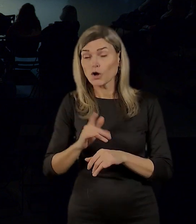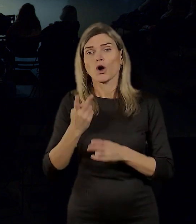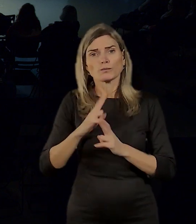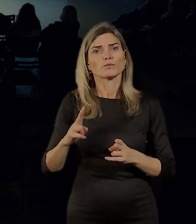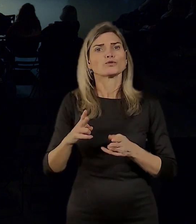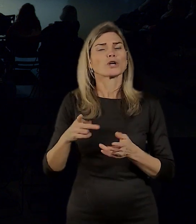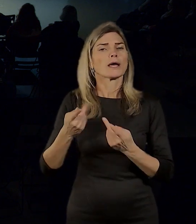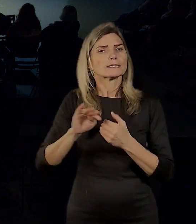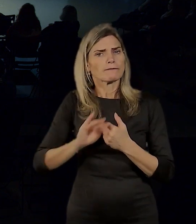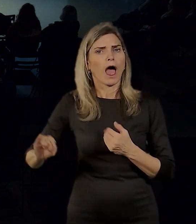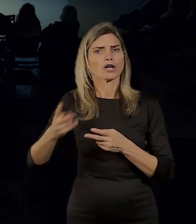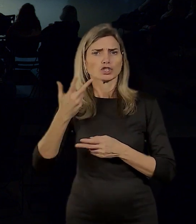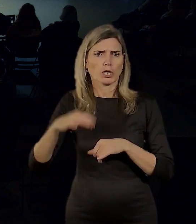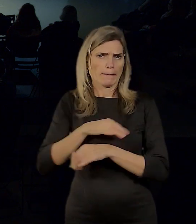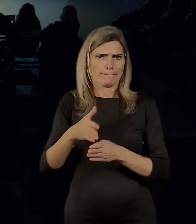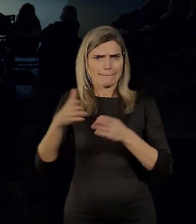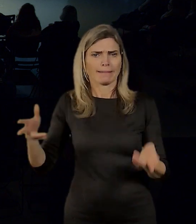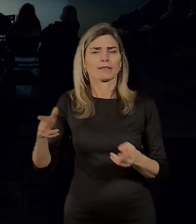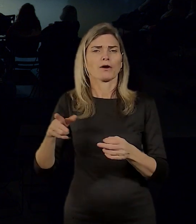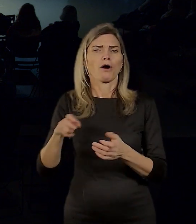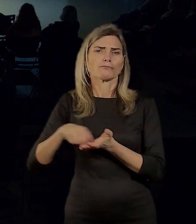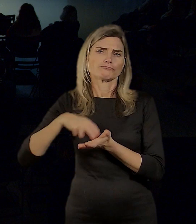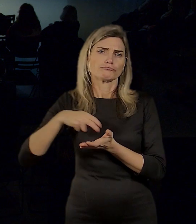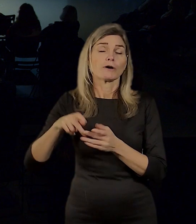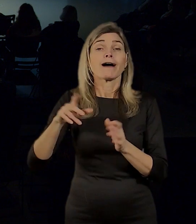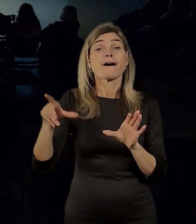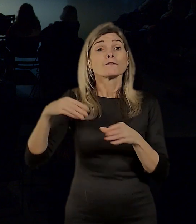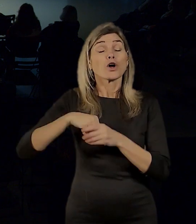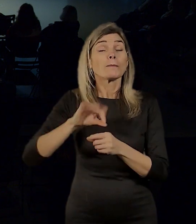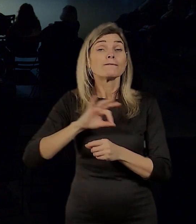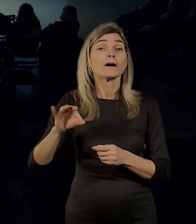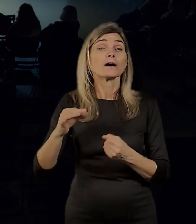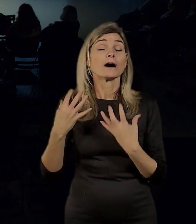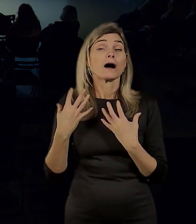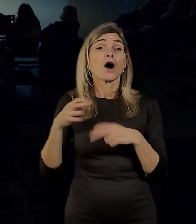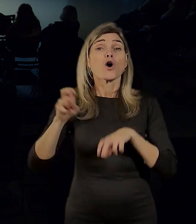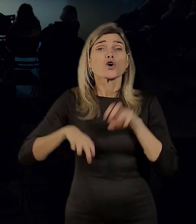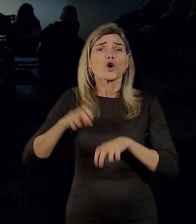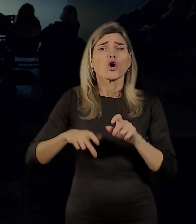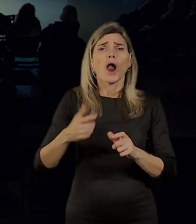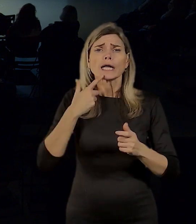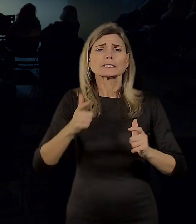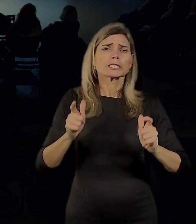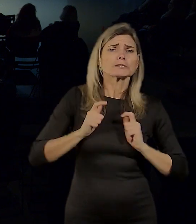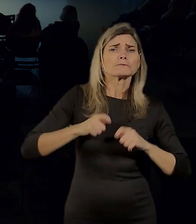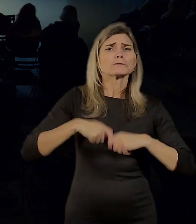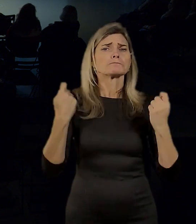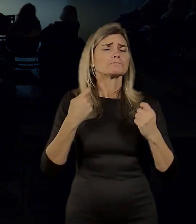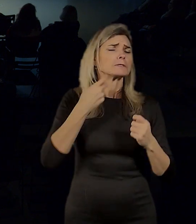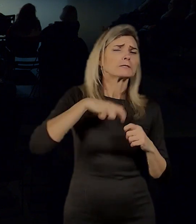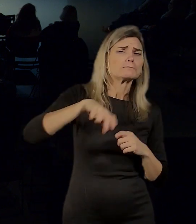Here in the central part, we look from the river to the sugar factory, in the place where